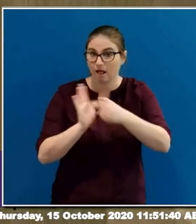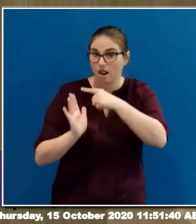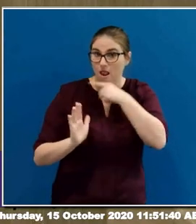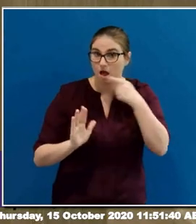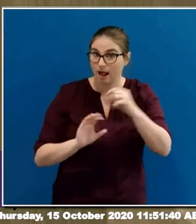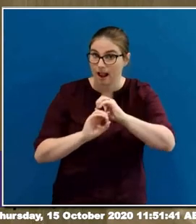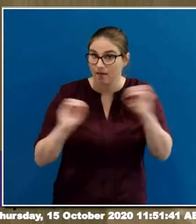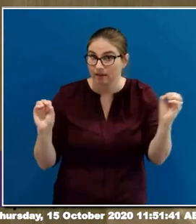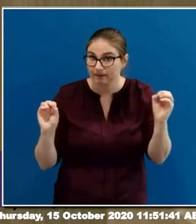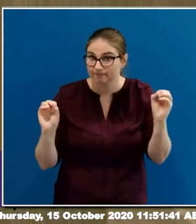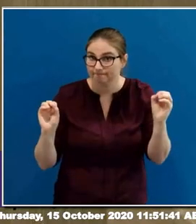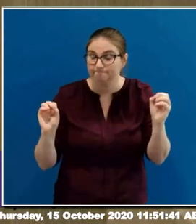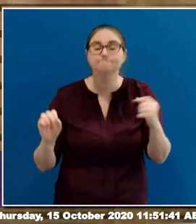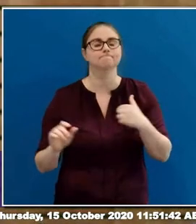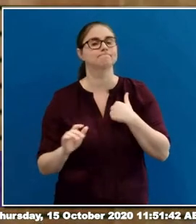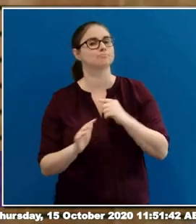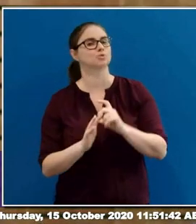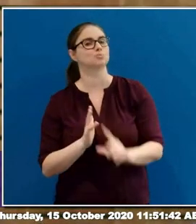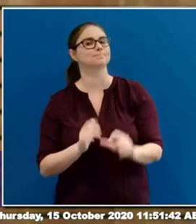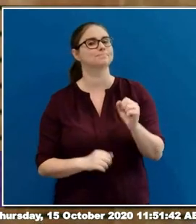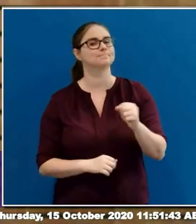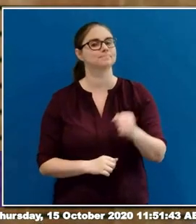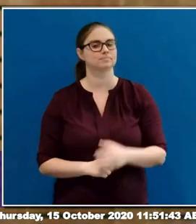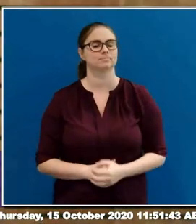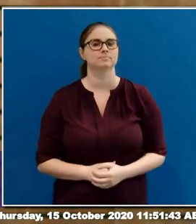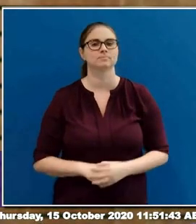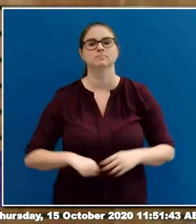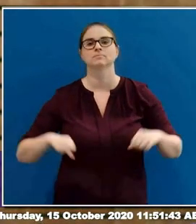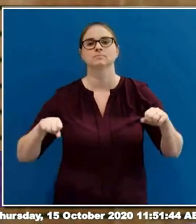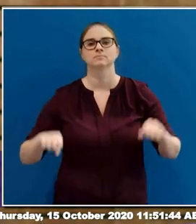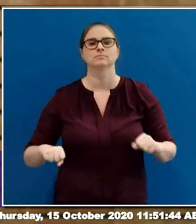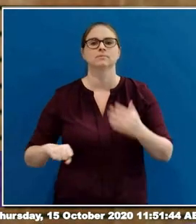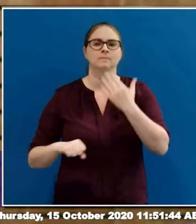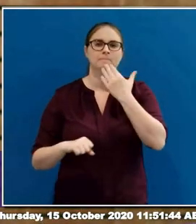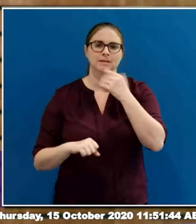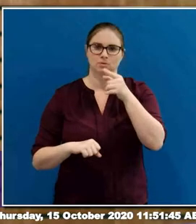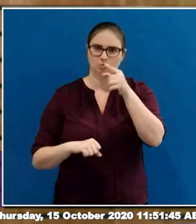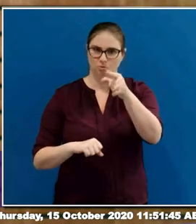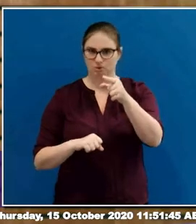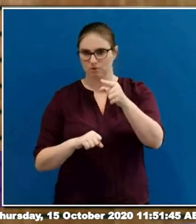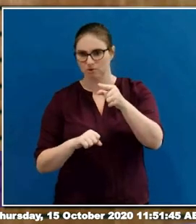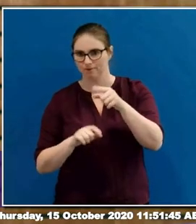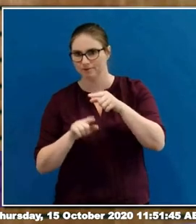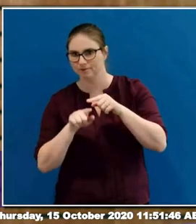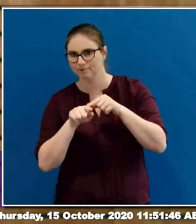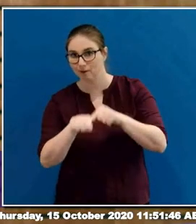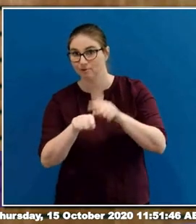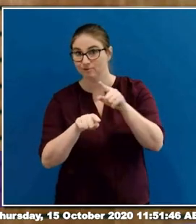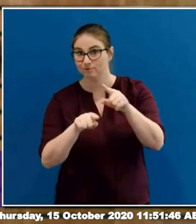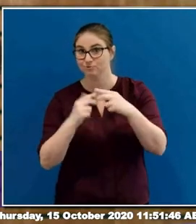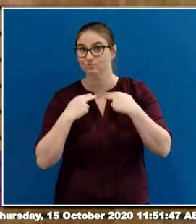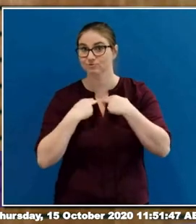If you wouldn't mind paying attention to Dr Mellifont and she will ask you some questions. Thank you.